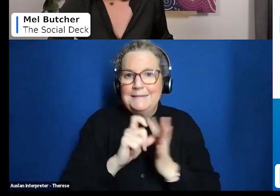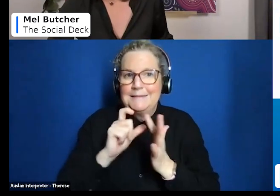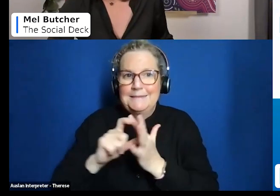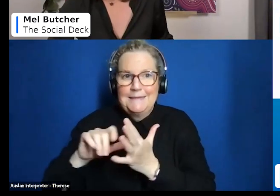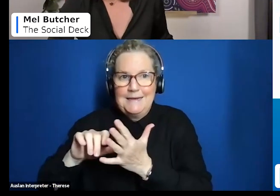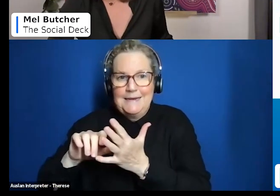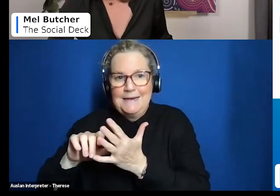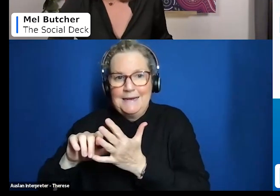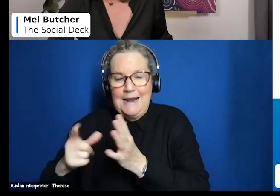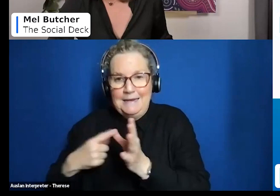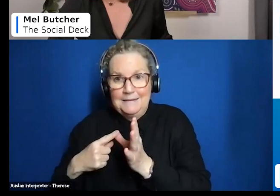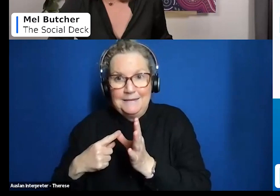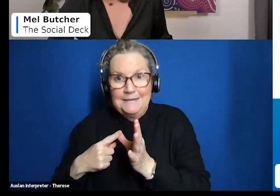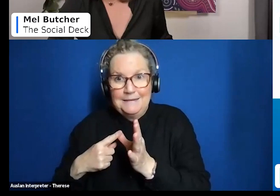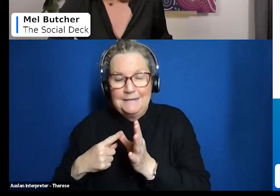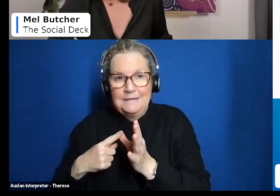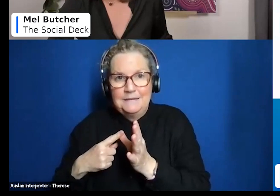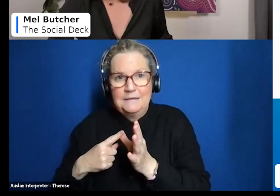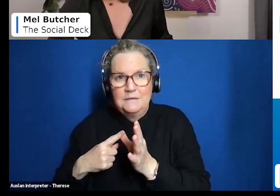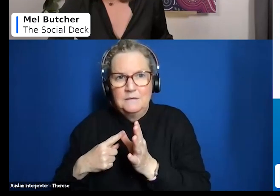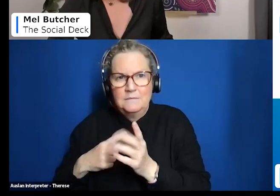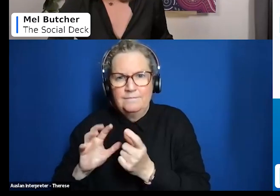picks up indicators to ensure that policy